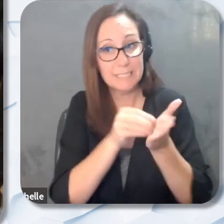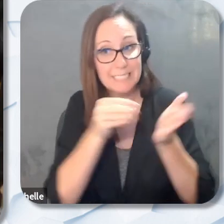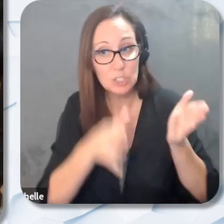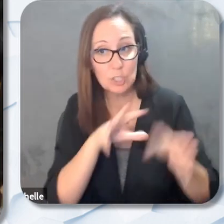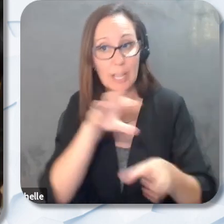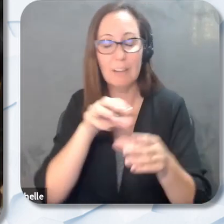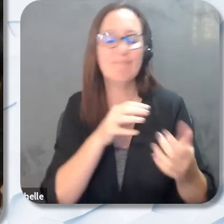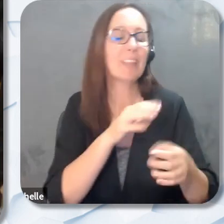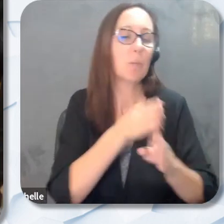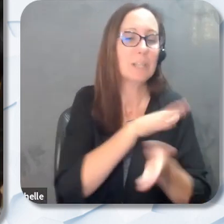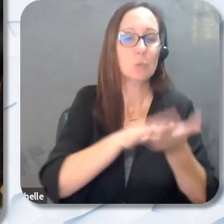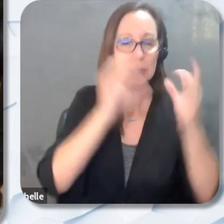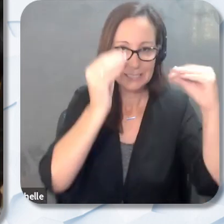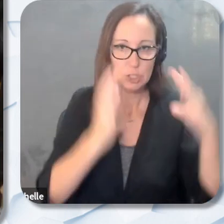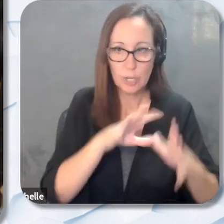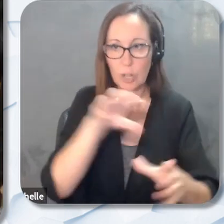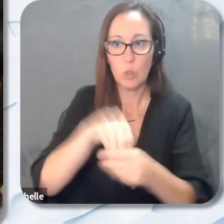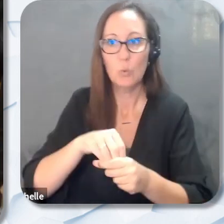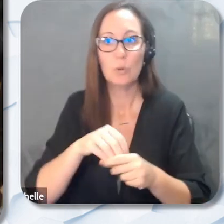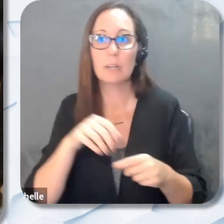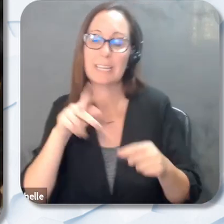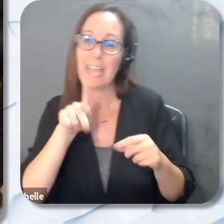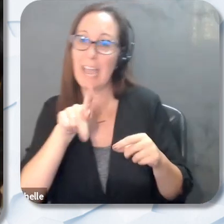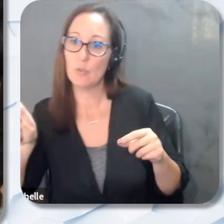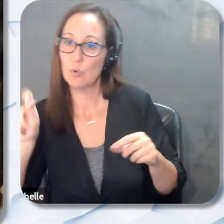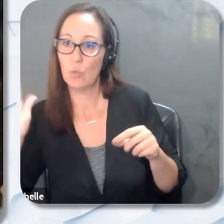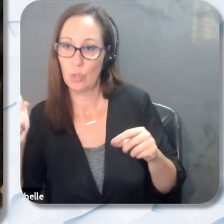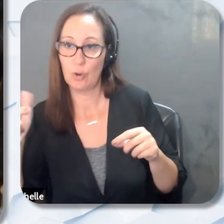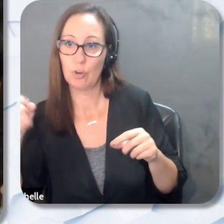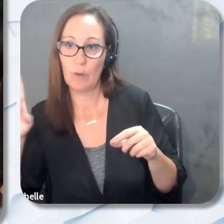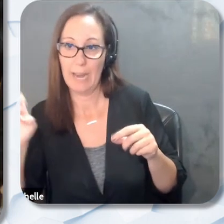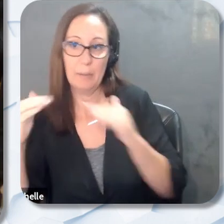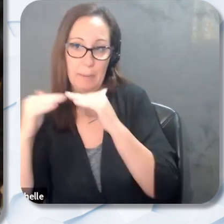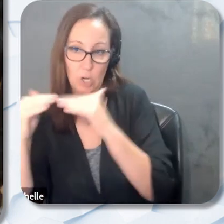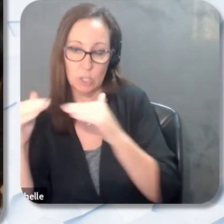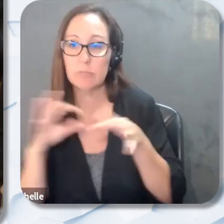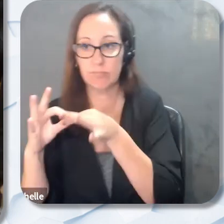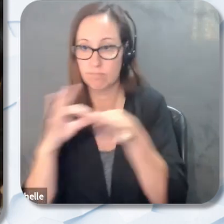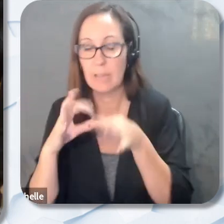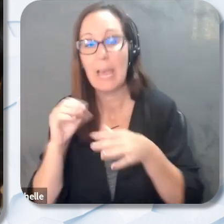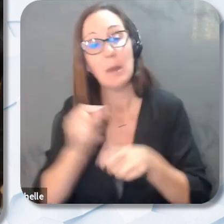with their qaeda three peers, it also means appropriate hiring and placement of teachers.